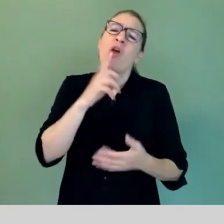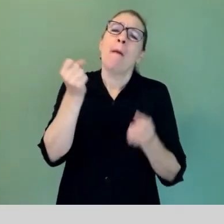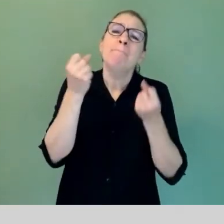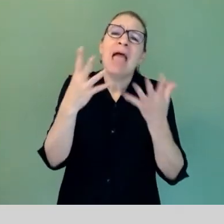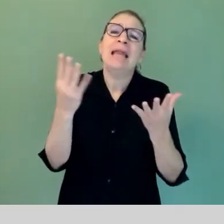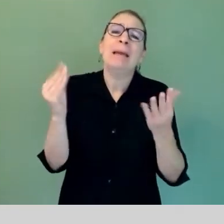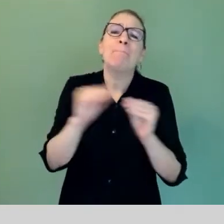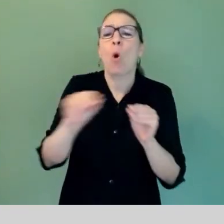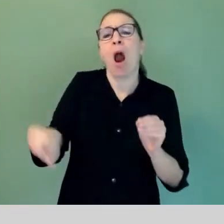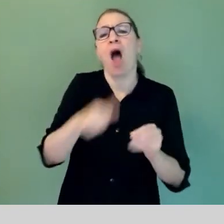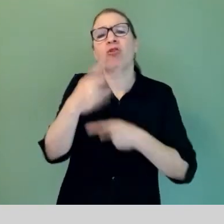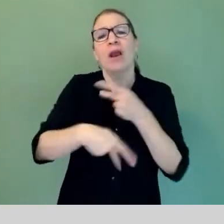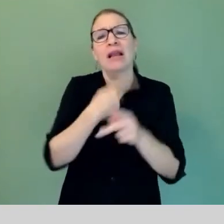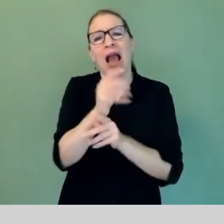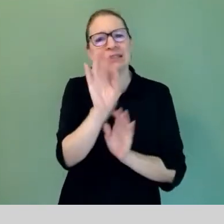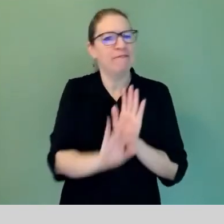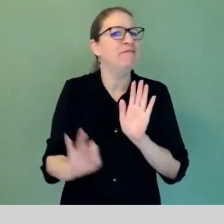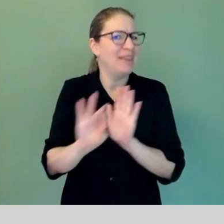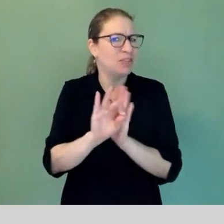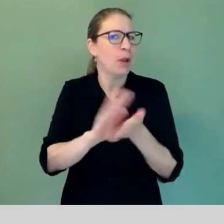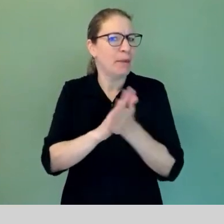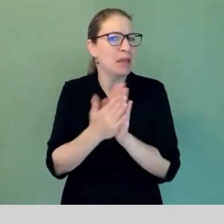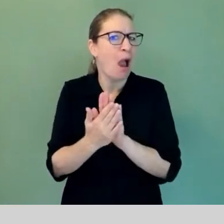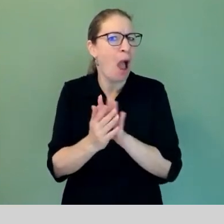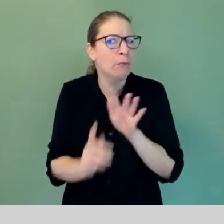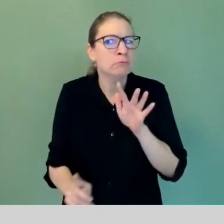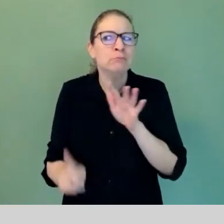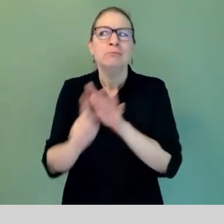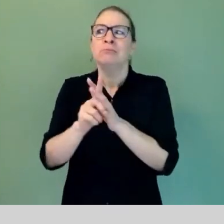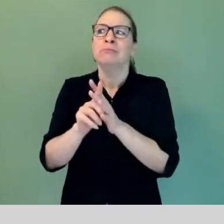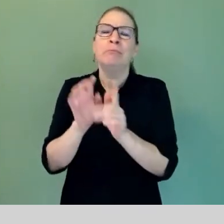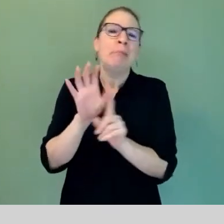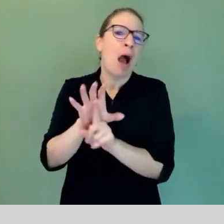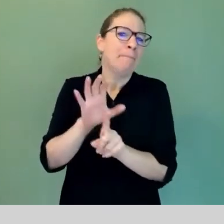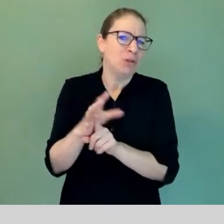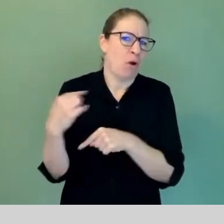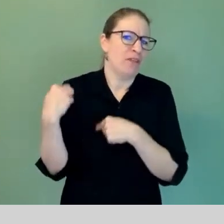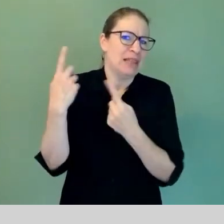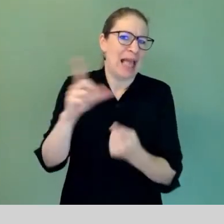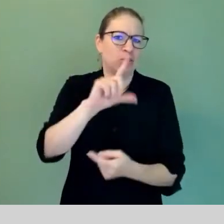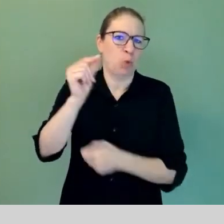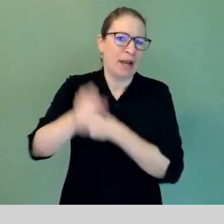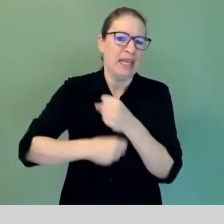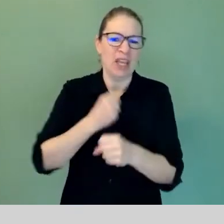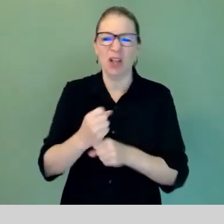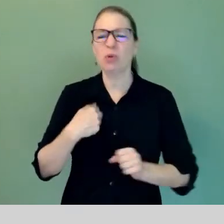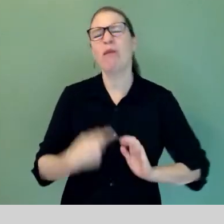There's so many other features that you have, you know, gave prominence in time in over the last many years.